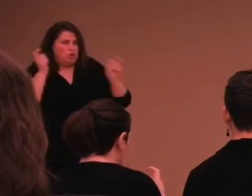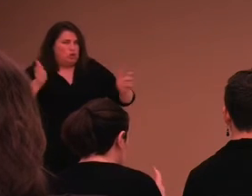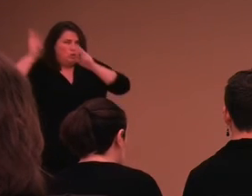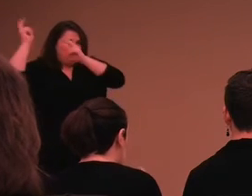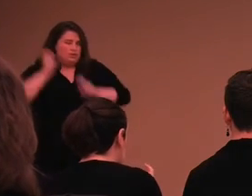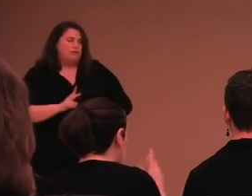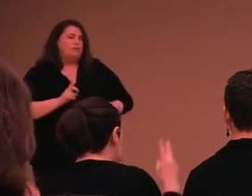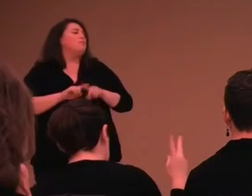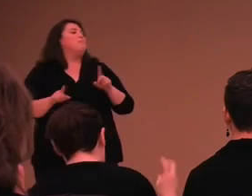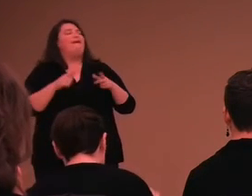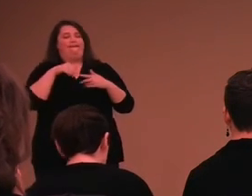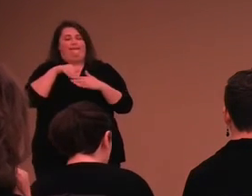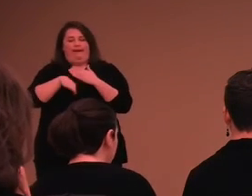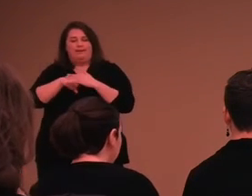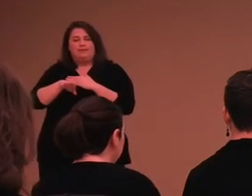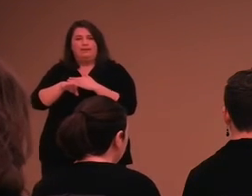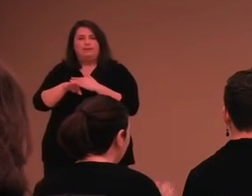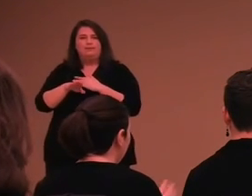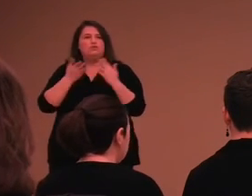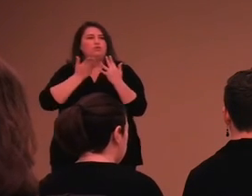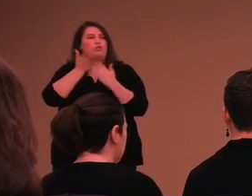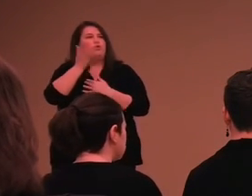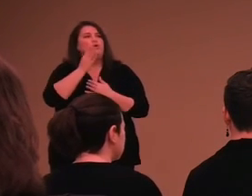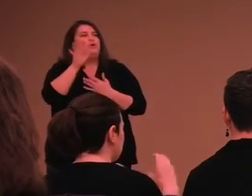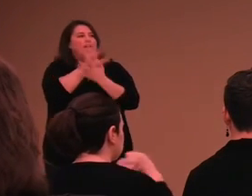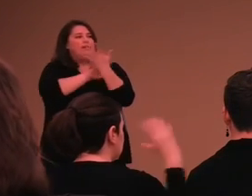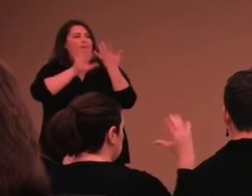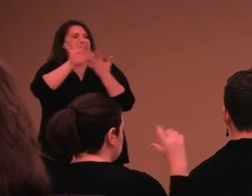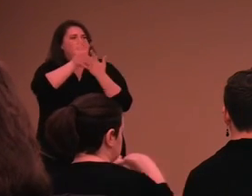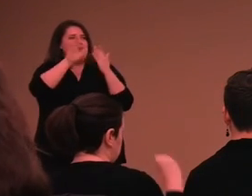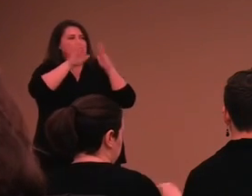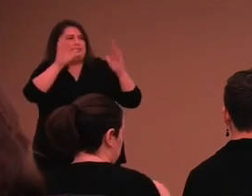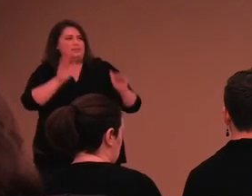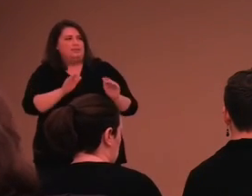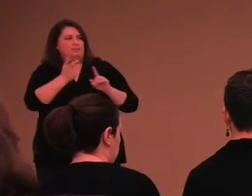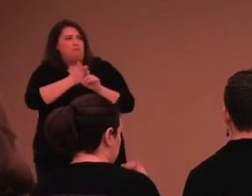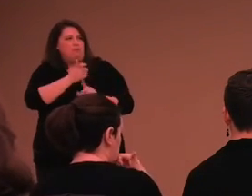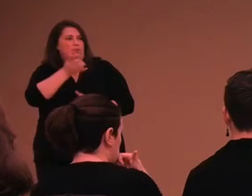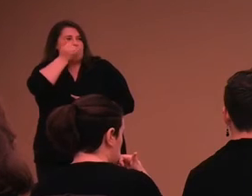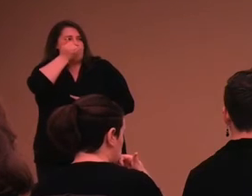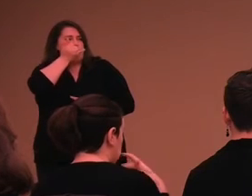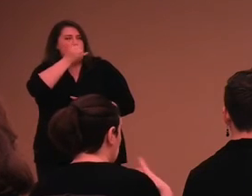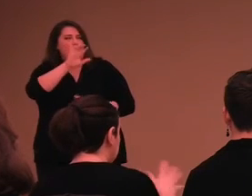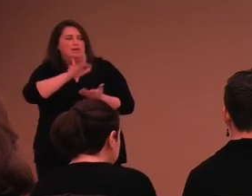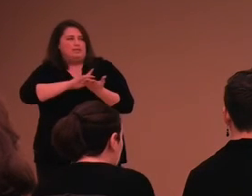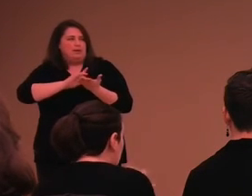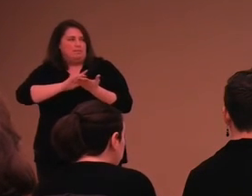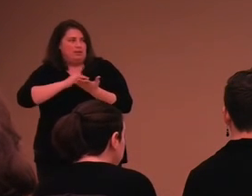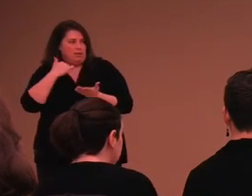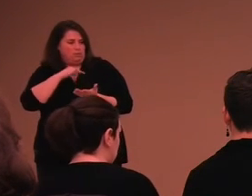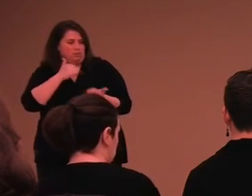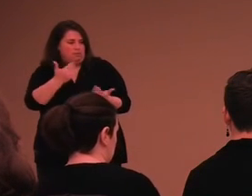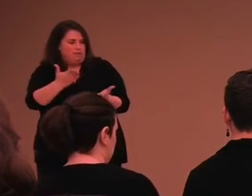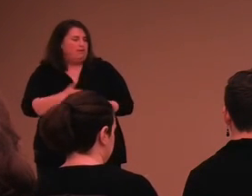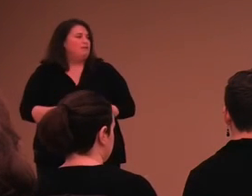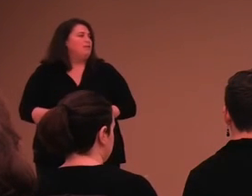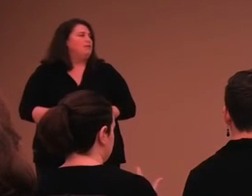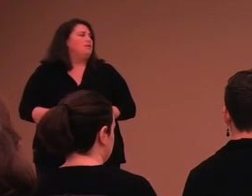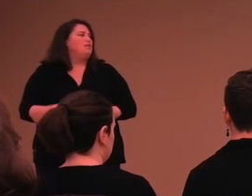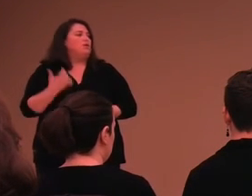But access it through like a cloud system on their phone or a tablet that we would have but we're not there yet